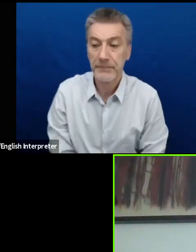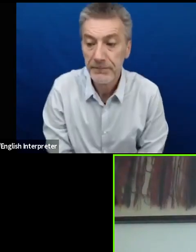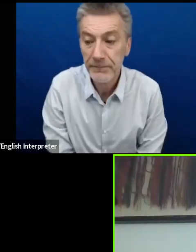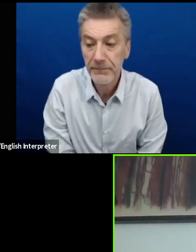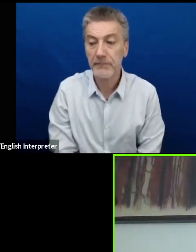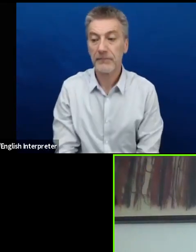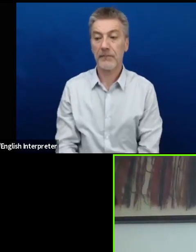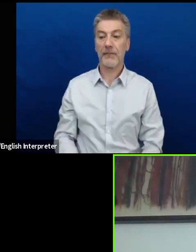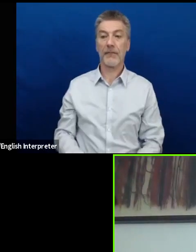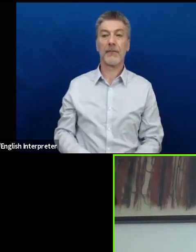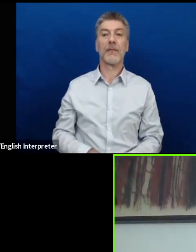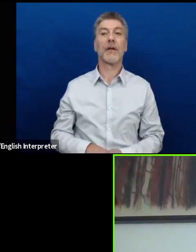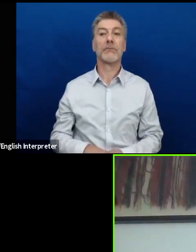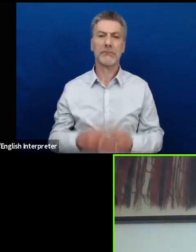all of us